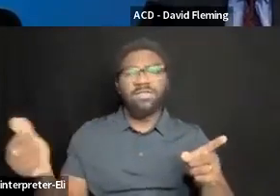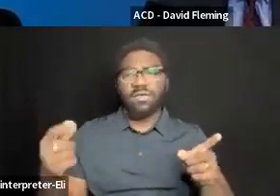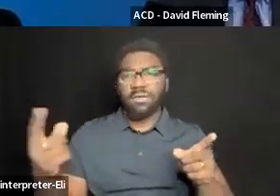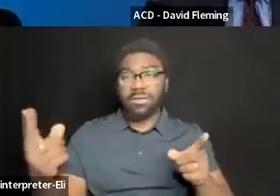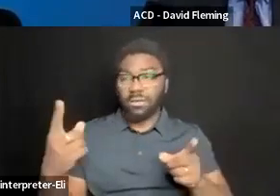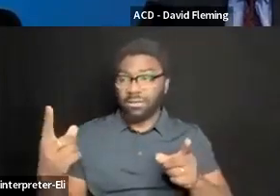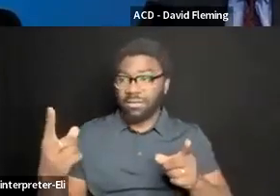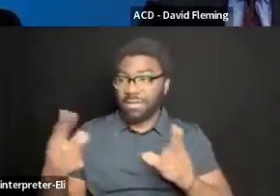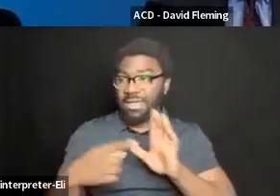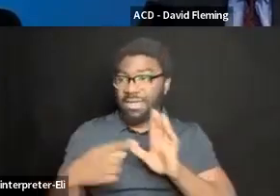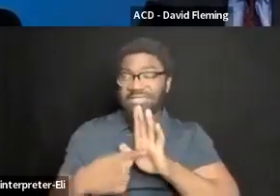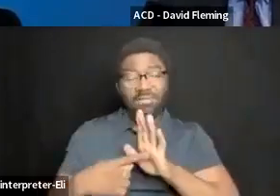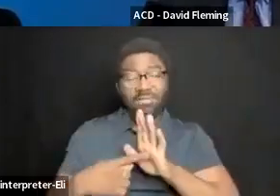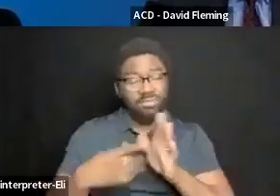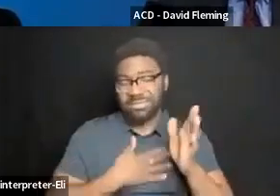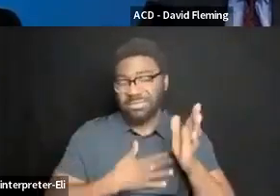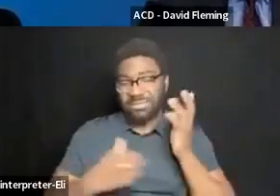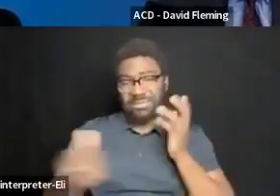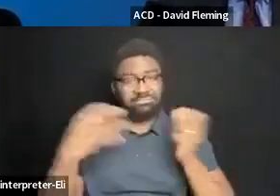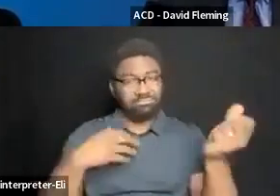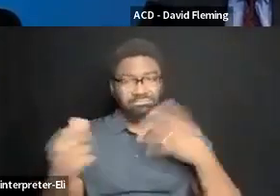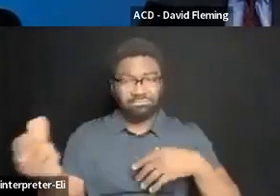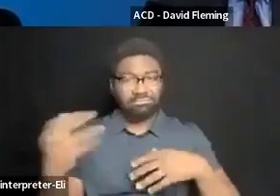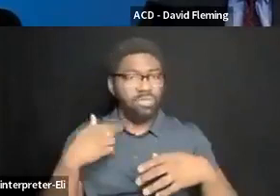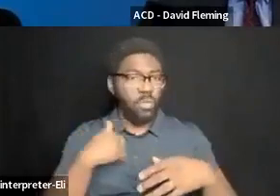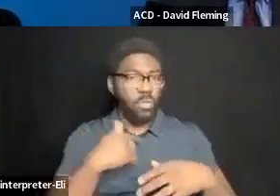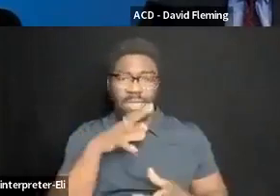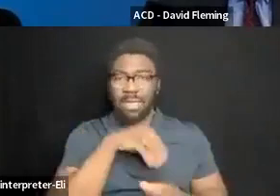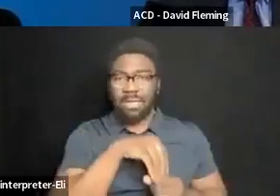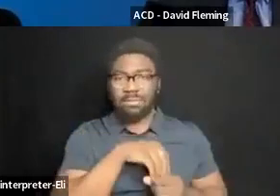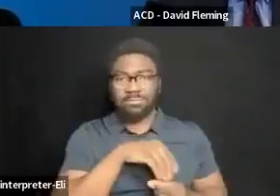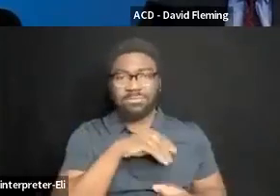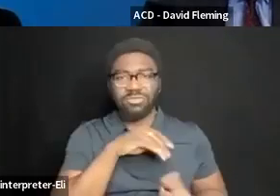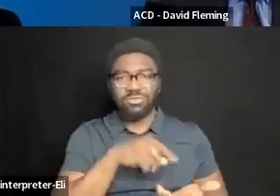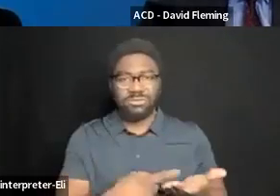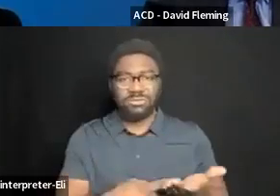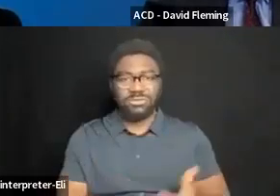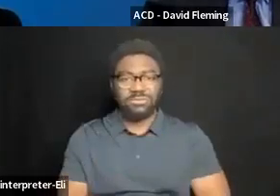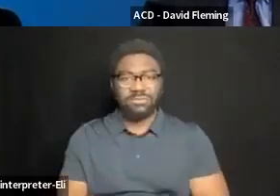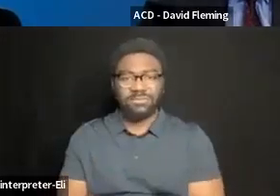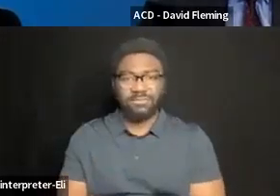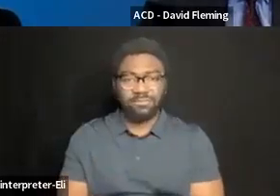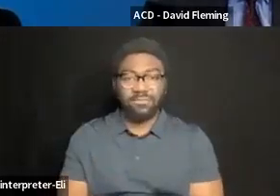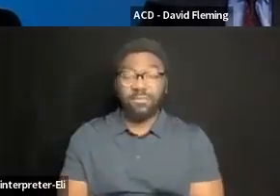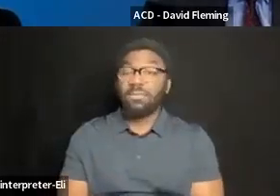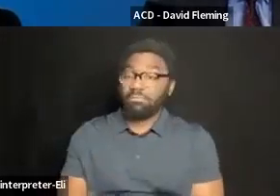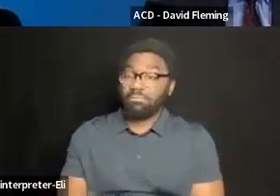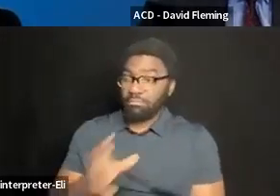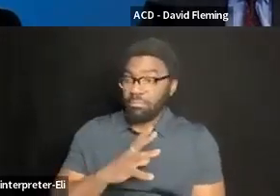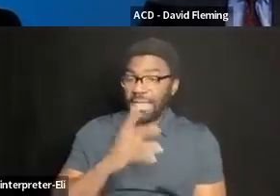so that we can put those into the discussion. So maybe I'll just add this because nobody else has their hand up,